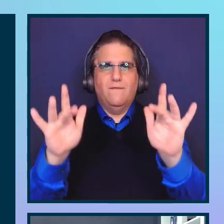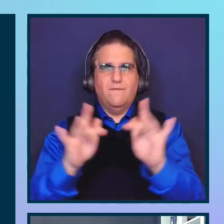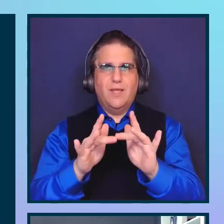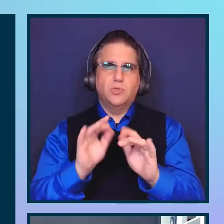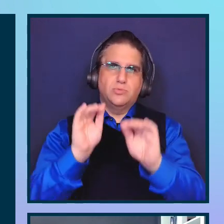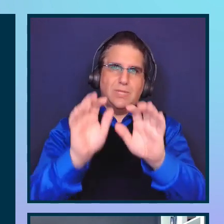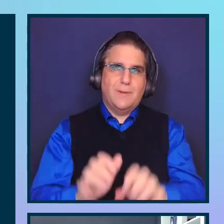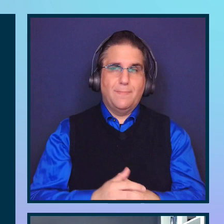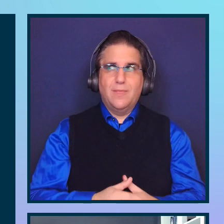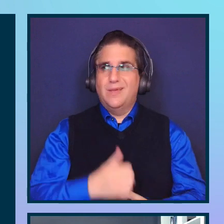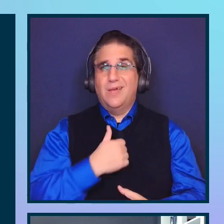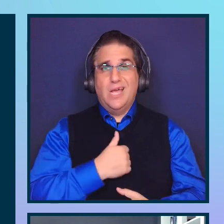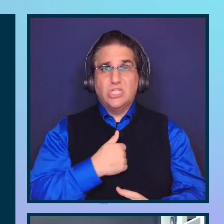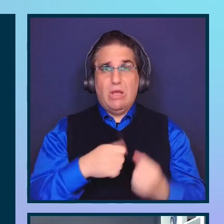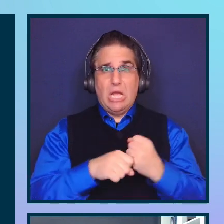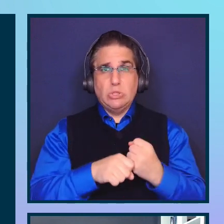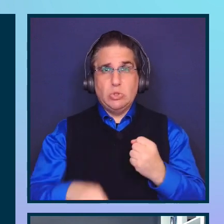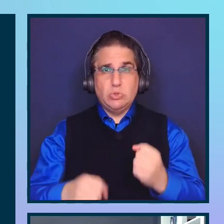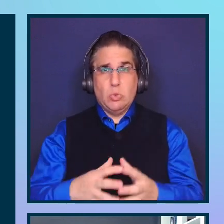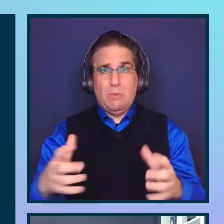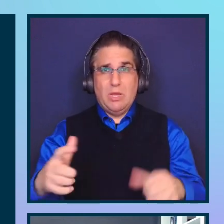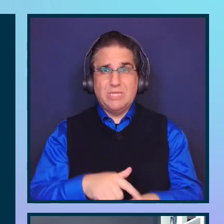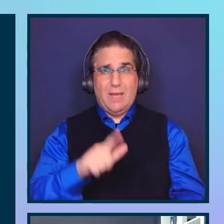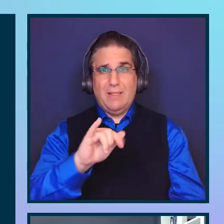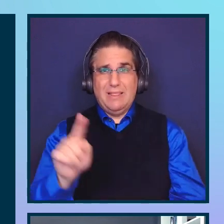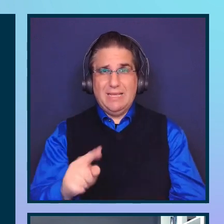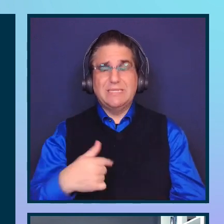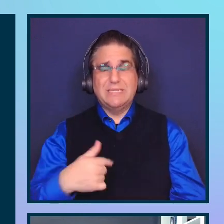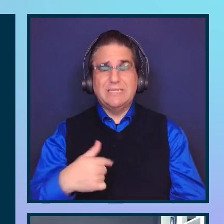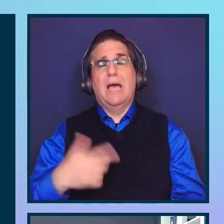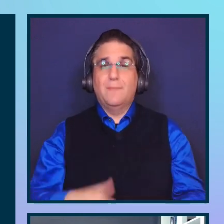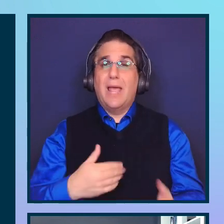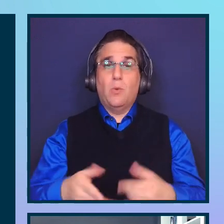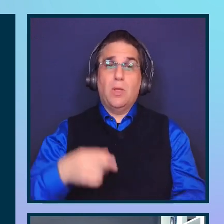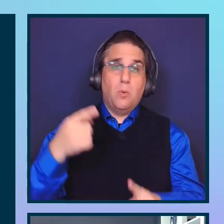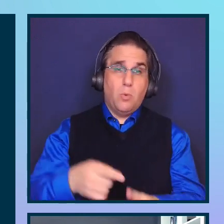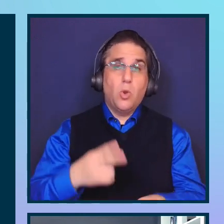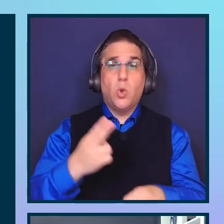I'm really sorry for taking so much time, Liz, I'm done. So the takeaway here is use accessible form patterns,